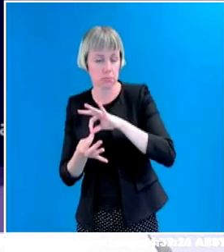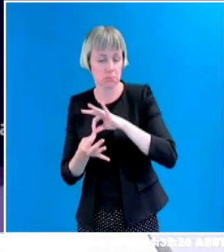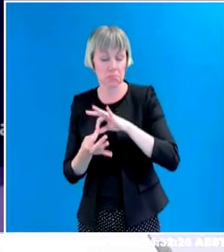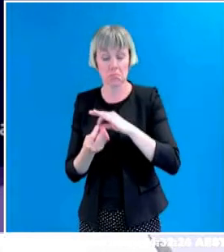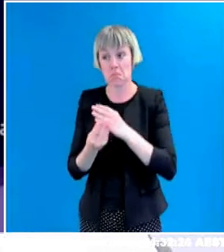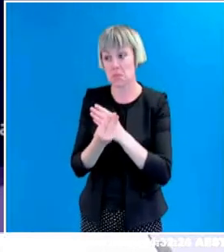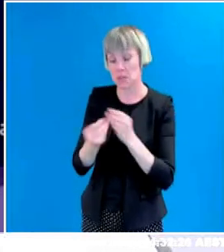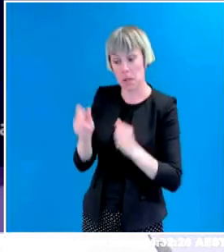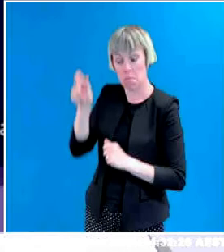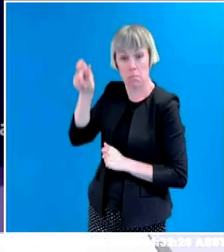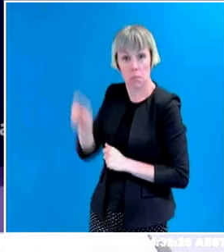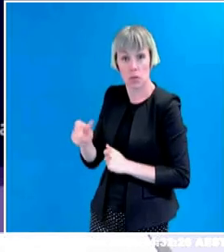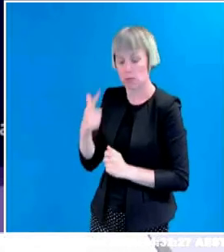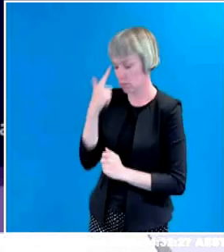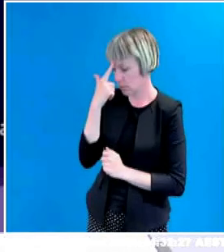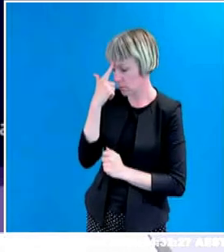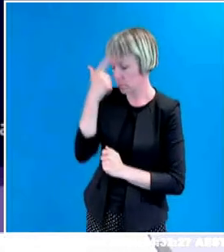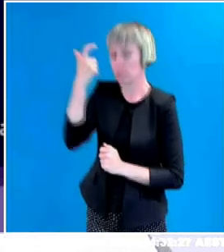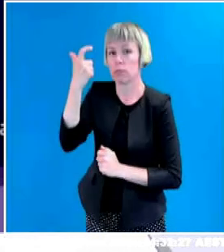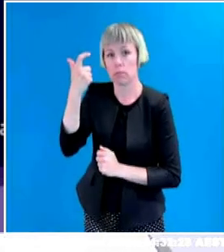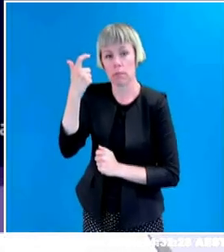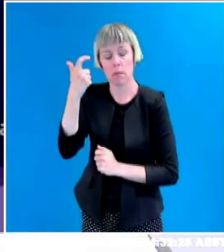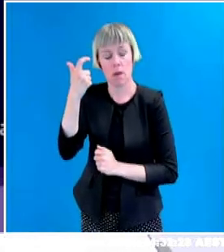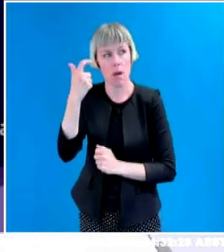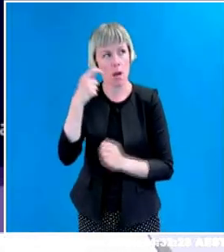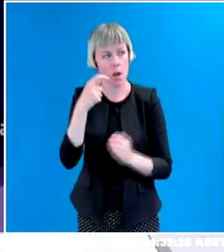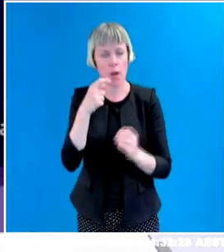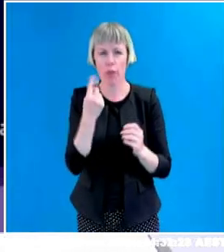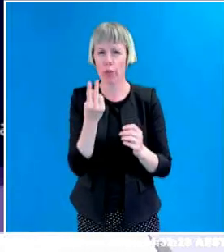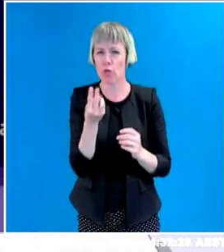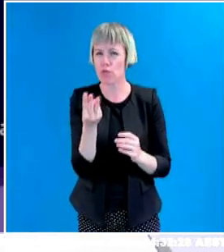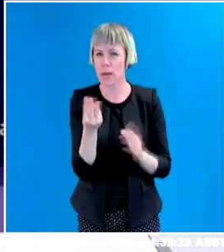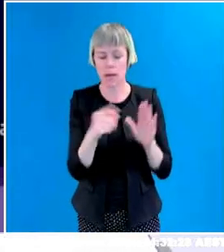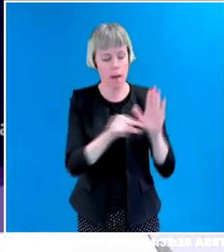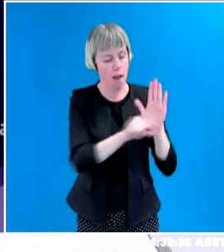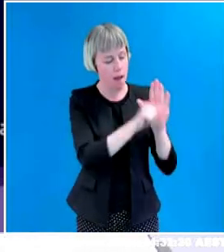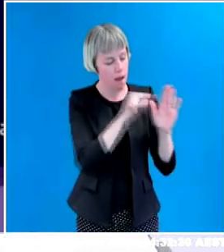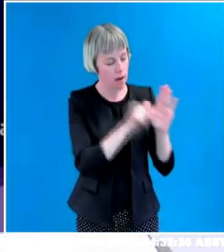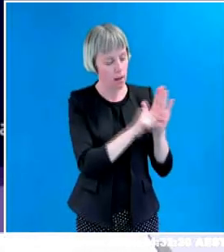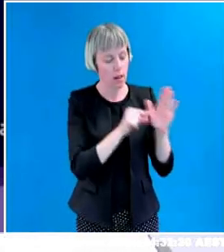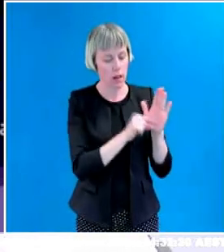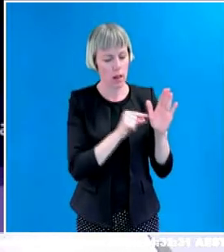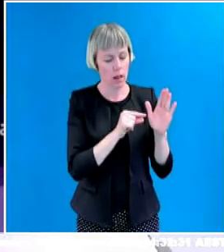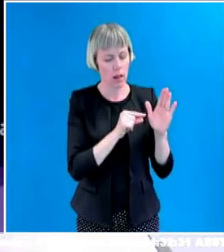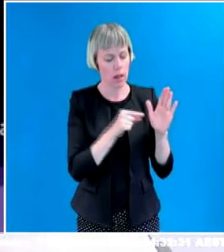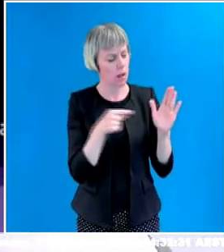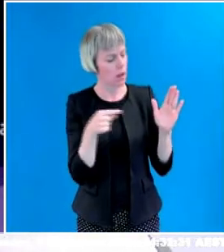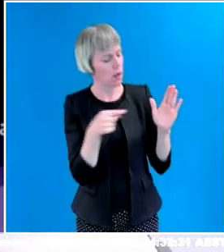interpretation of these articles, they might have the effect that is addressed